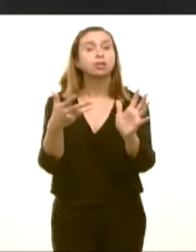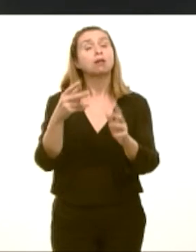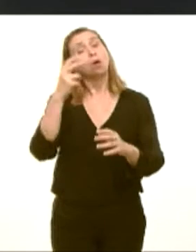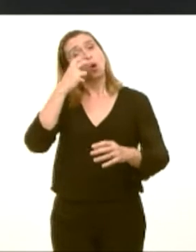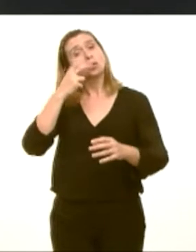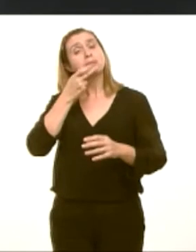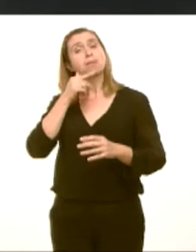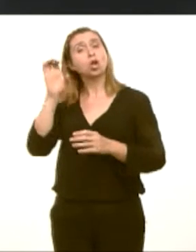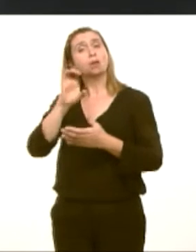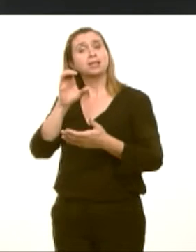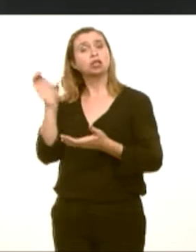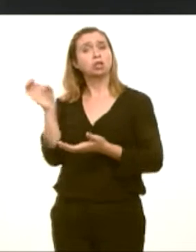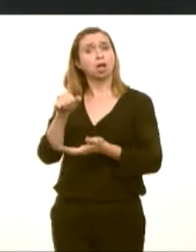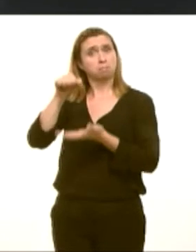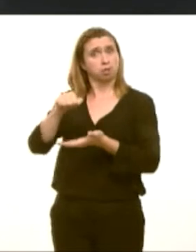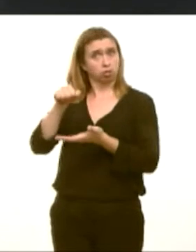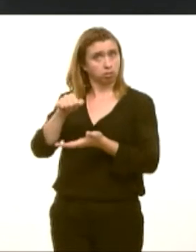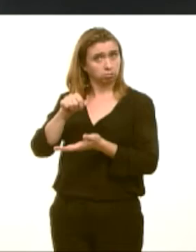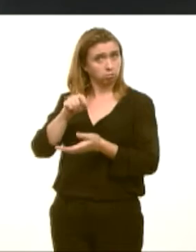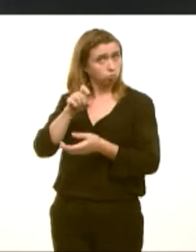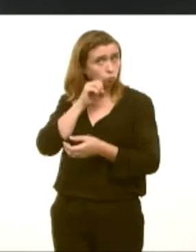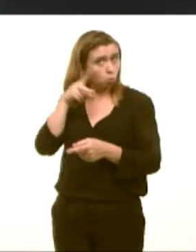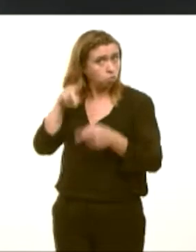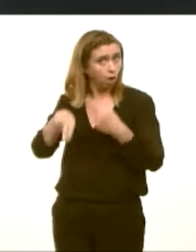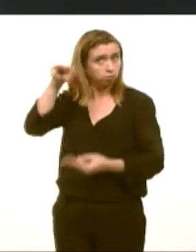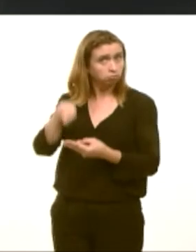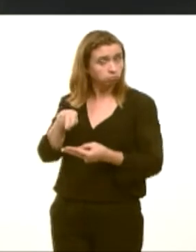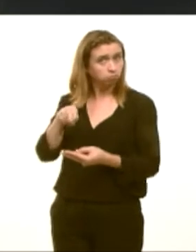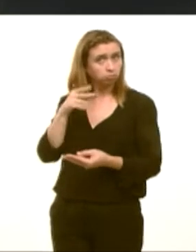commissionerís budget will not be cut in your forthcoming budget settlement?